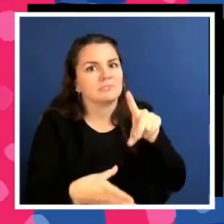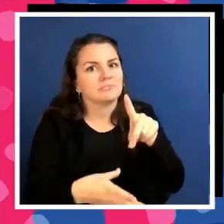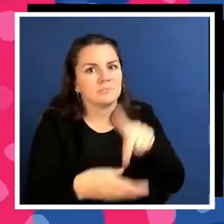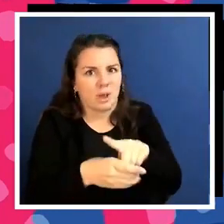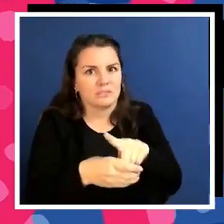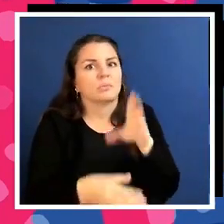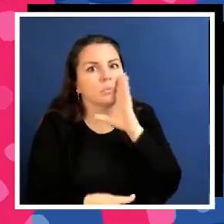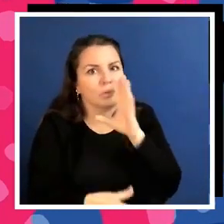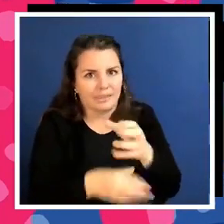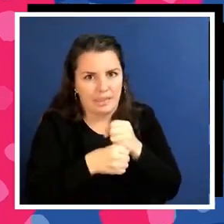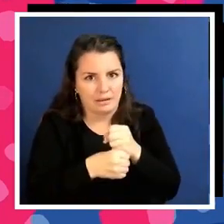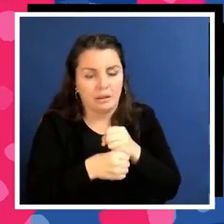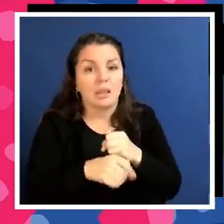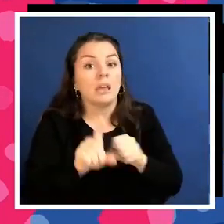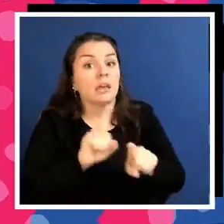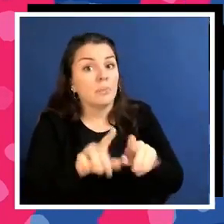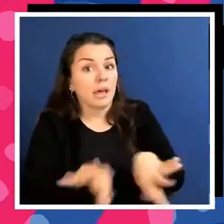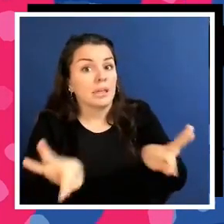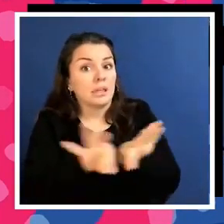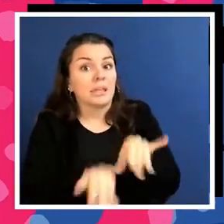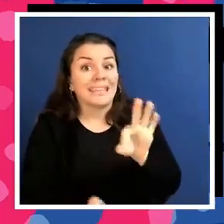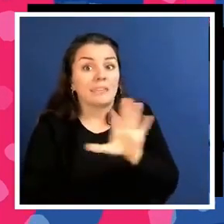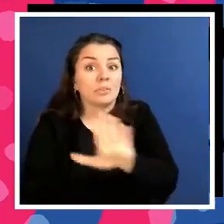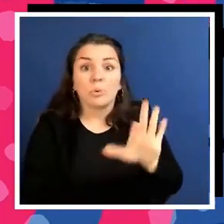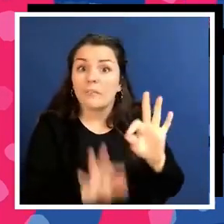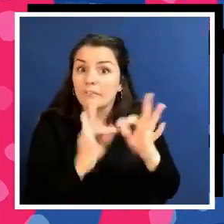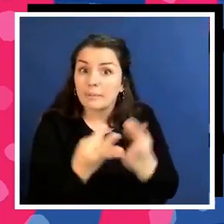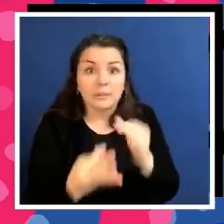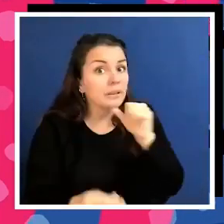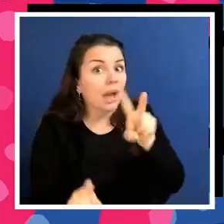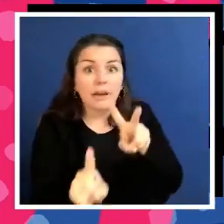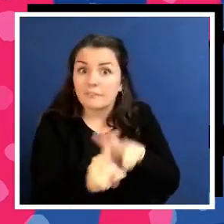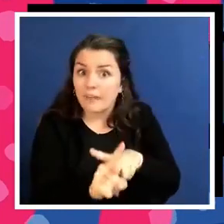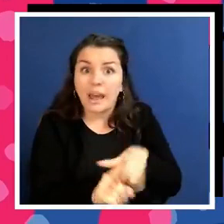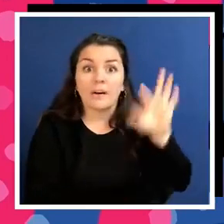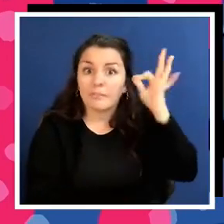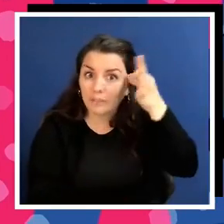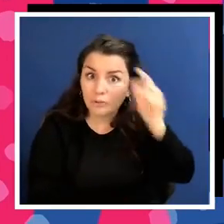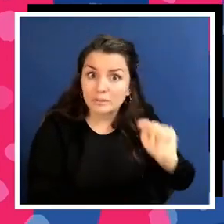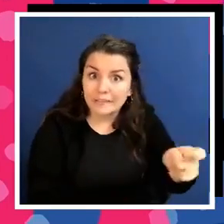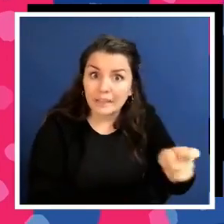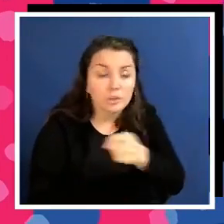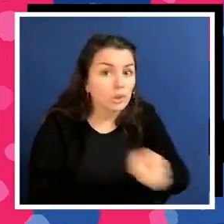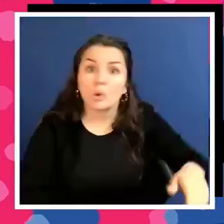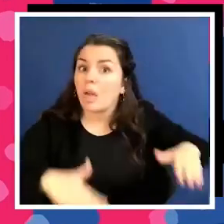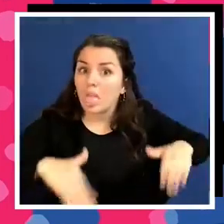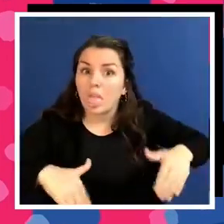EITHER IN THE MAIL OR VIA DIRECT DEPOSIT.